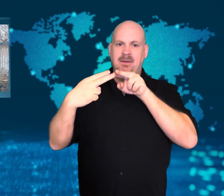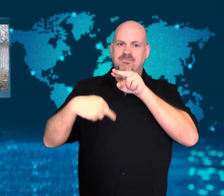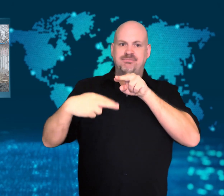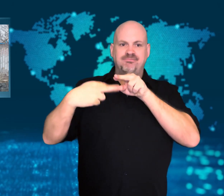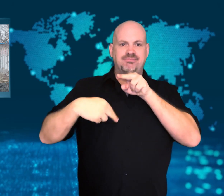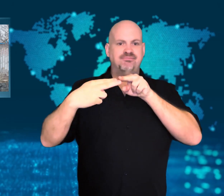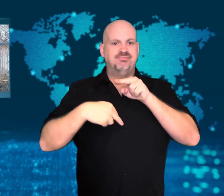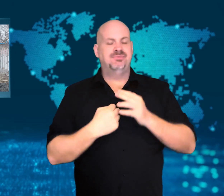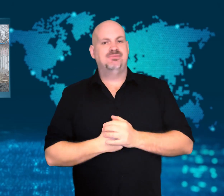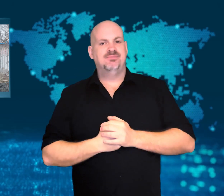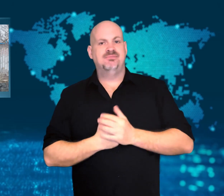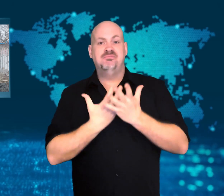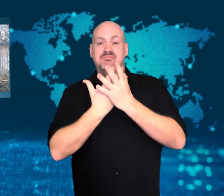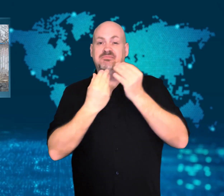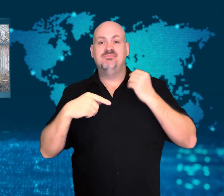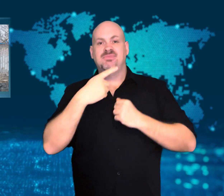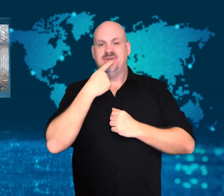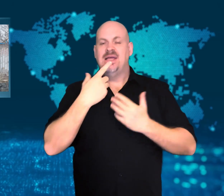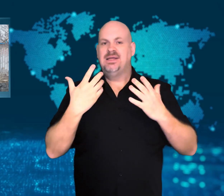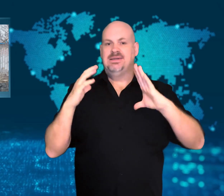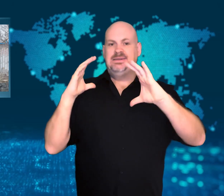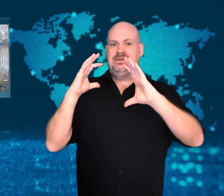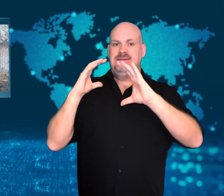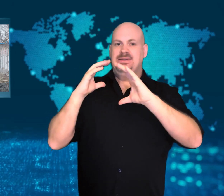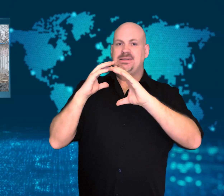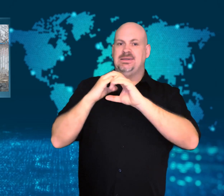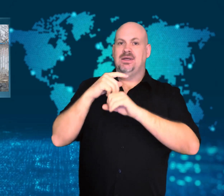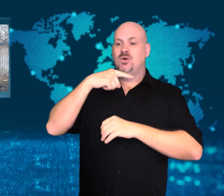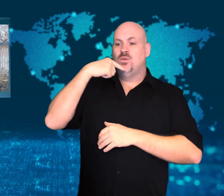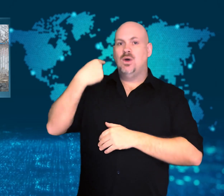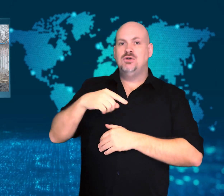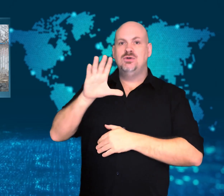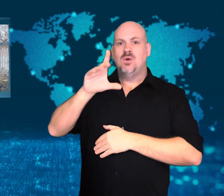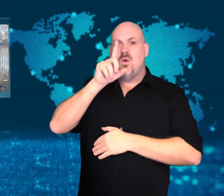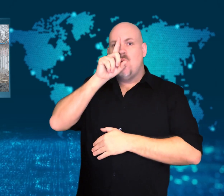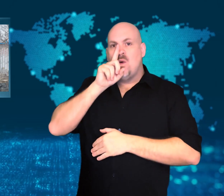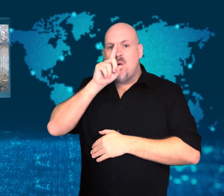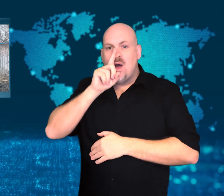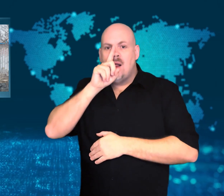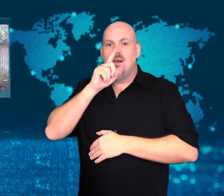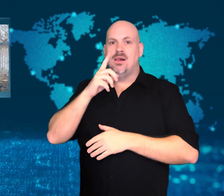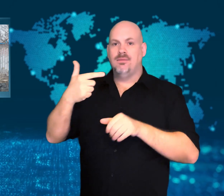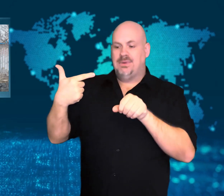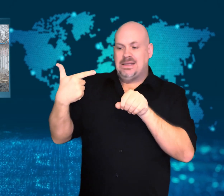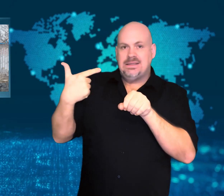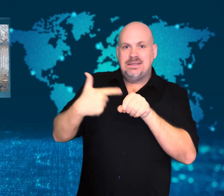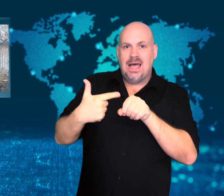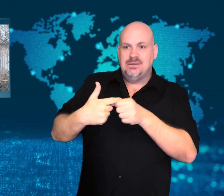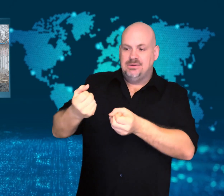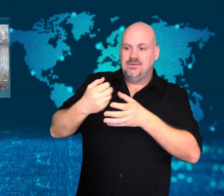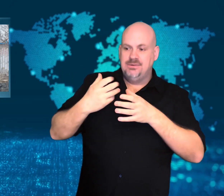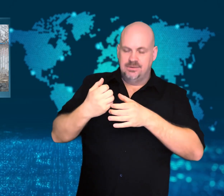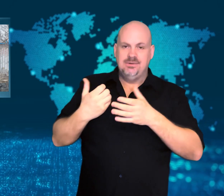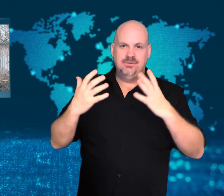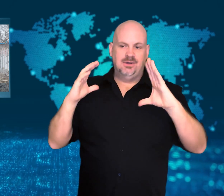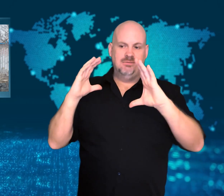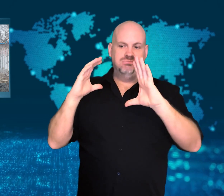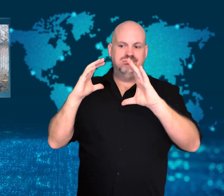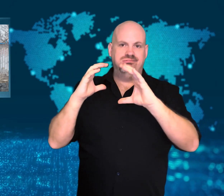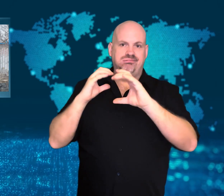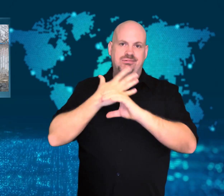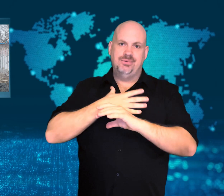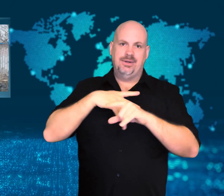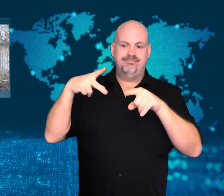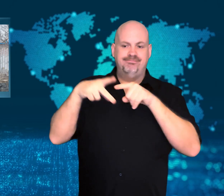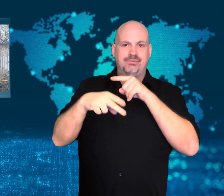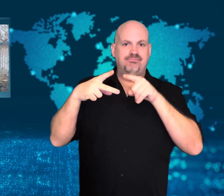Several countries have announced a phasing out or an end to imports